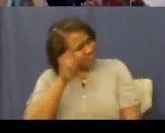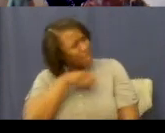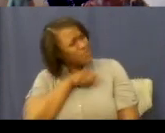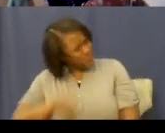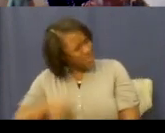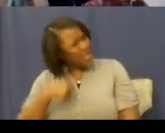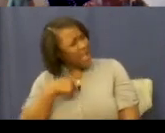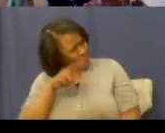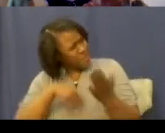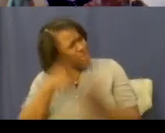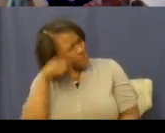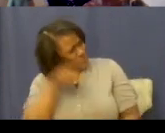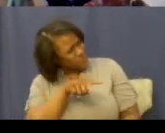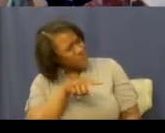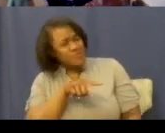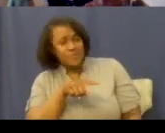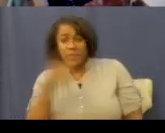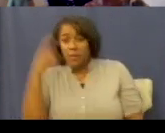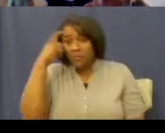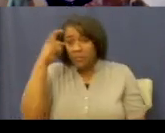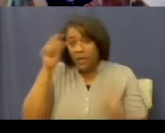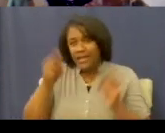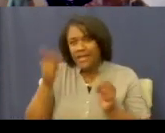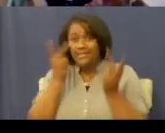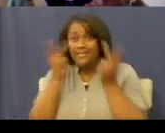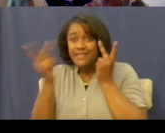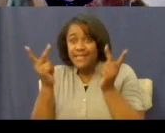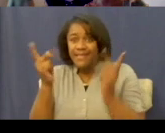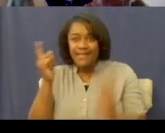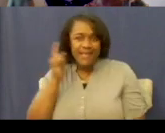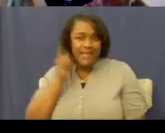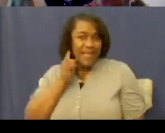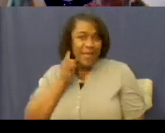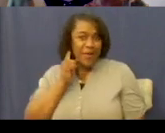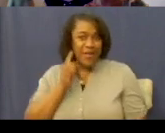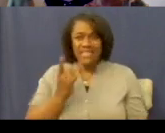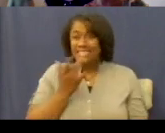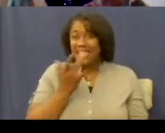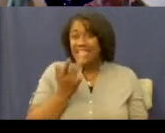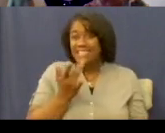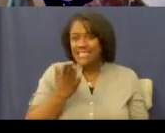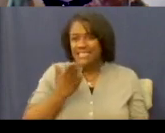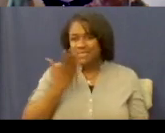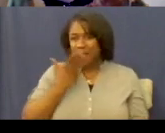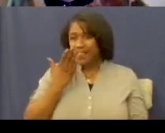The brain can see, hear, taste, smell, run, remember,